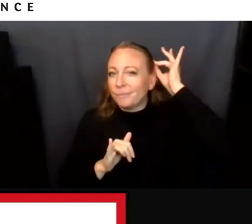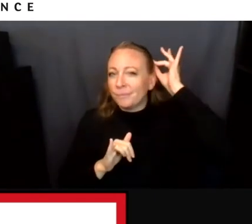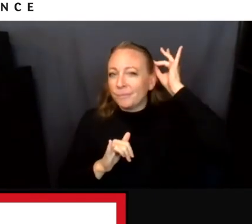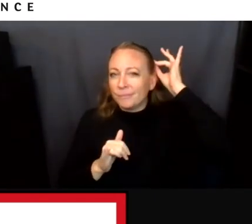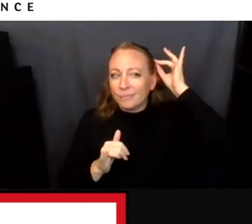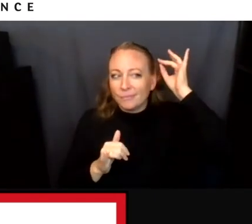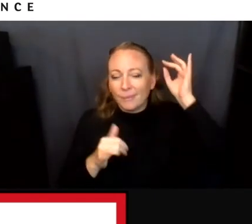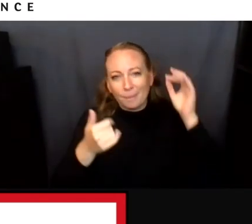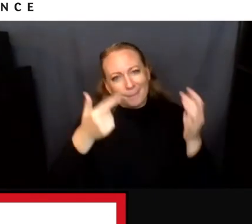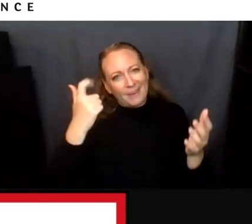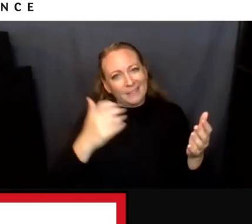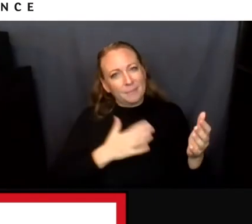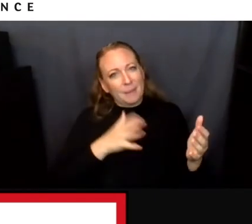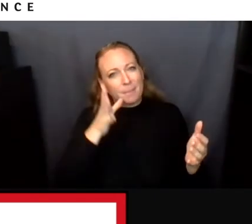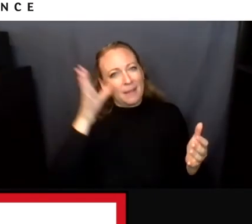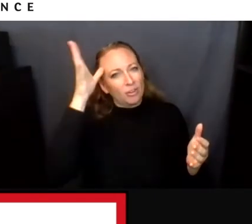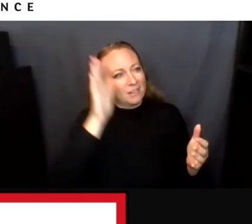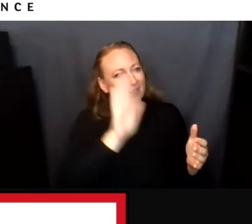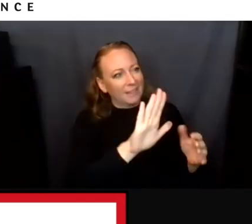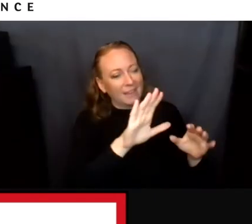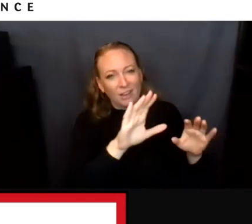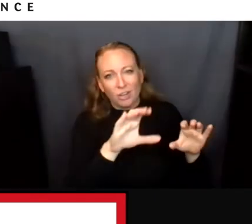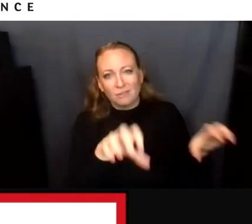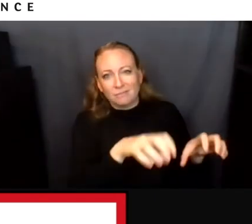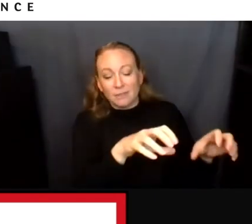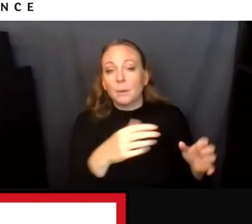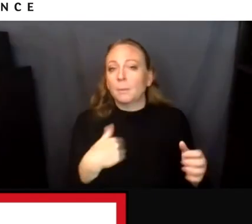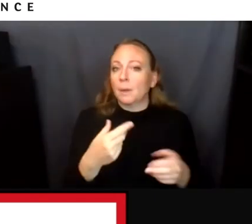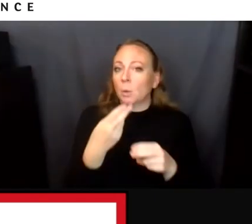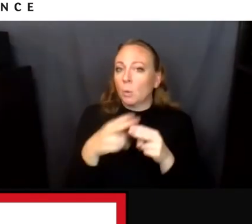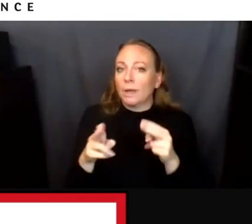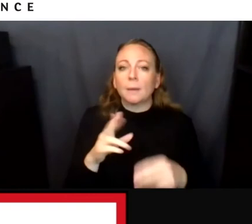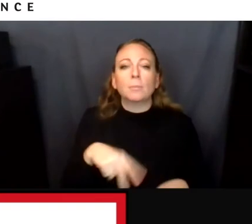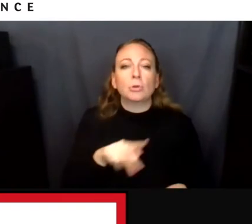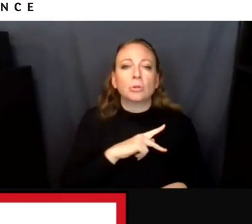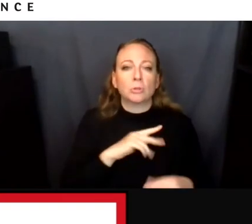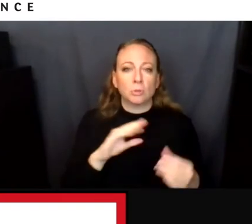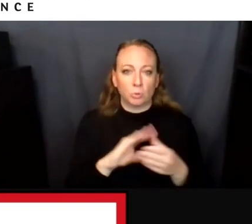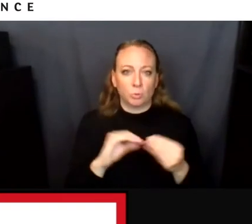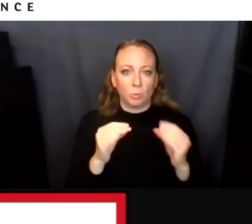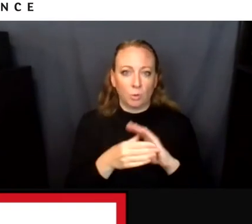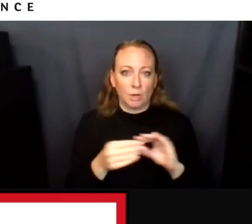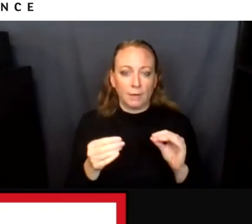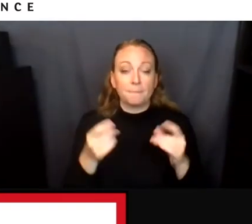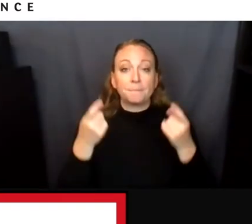And a quick personal story on this, is that, when my mother died,